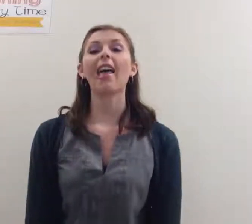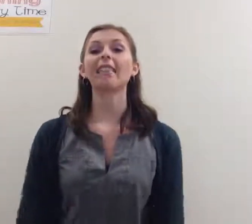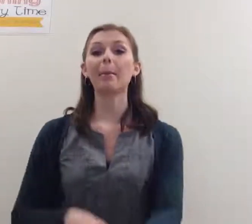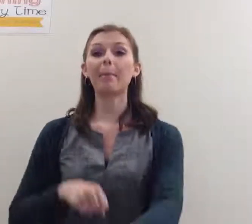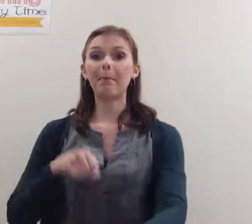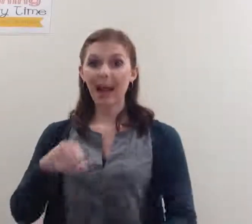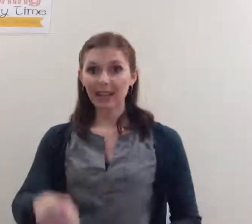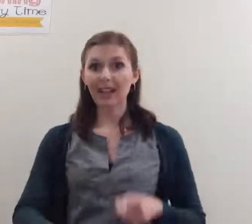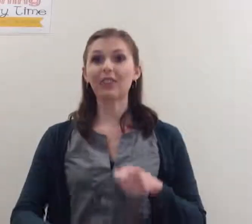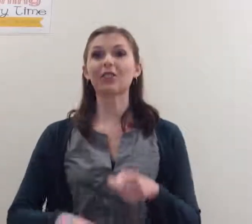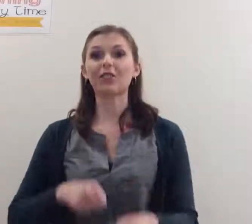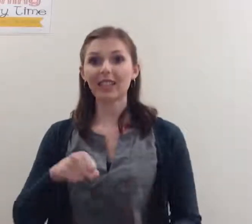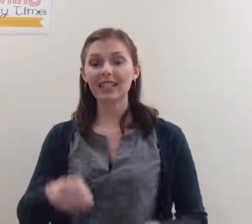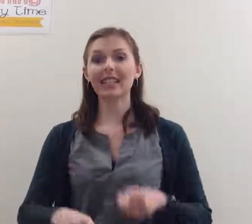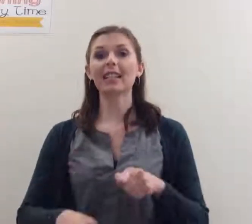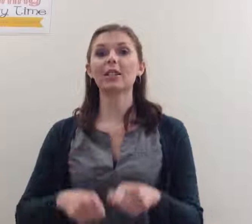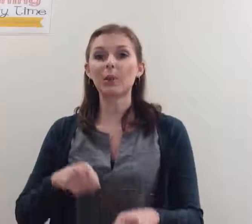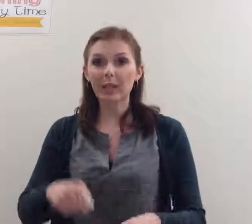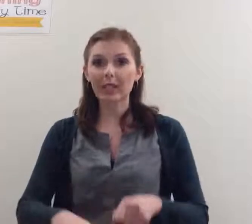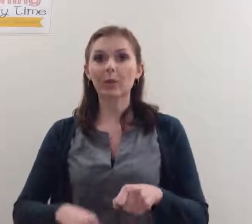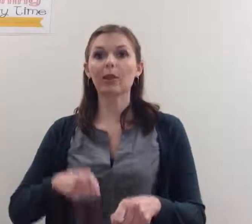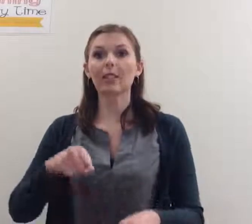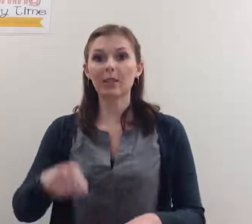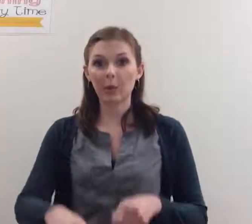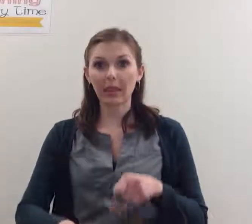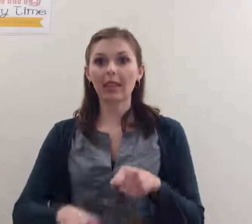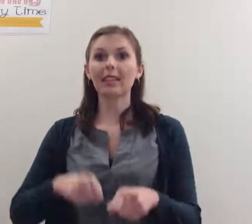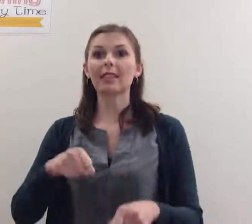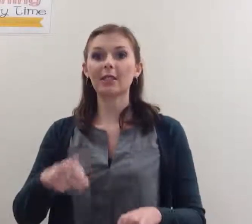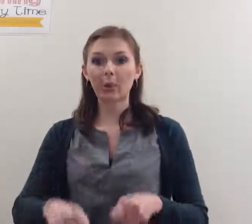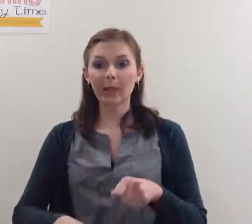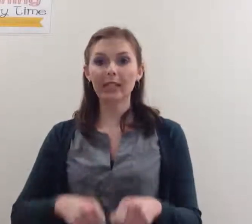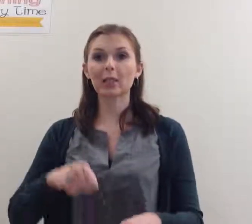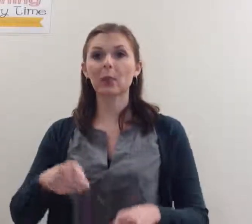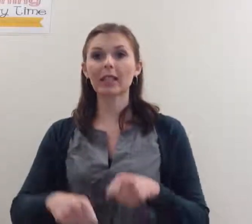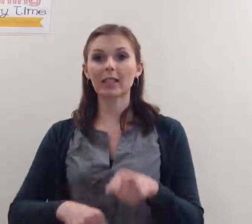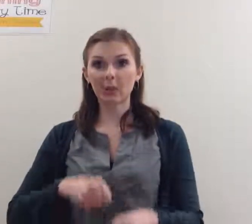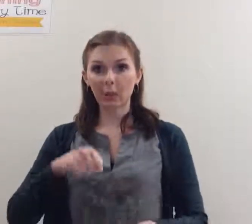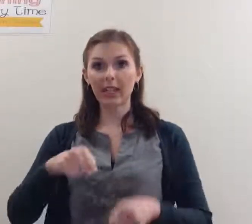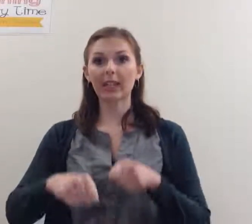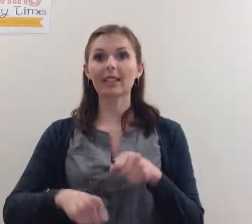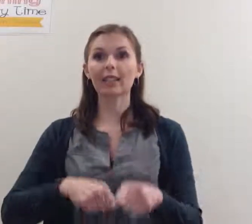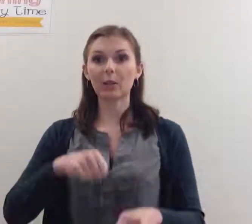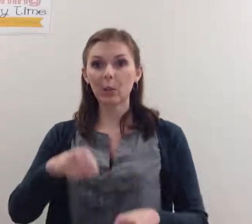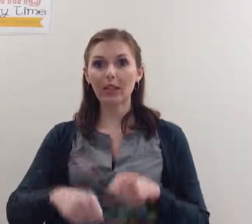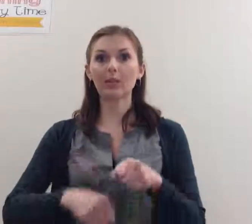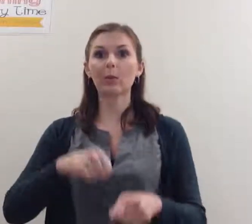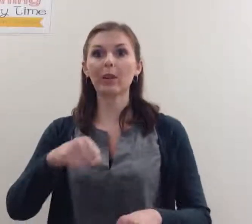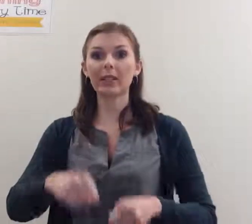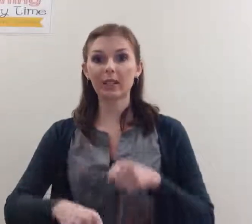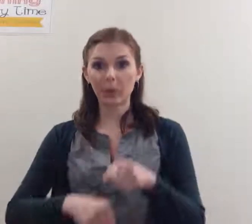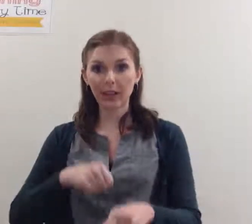The BIKE on the street says squeak, squeak, squeak, squeak, squeak, squeak, squeak, squeak, squeak